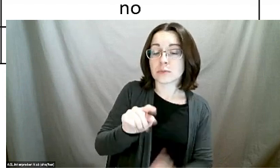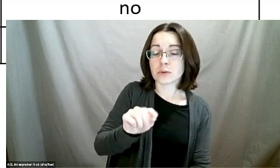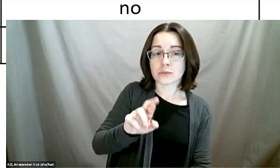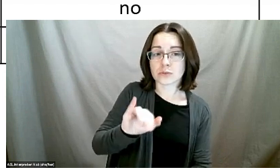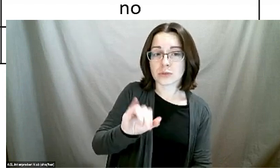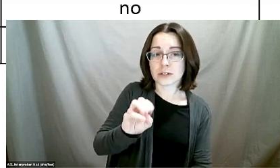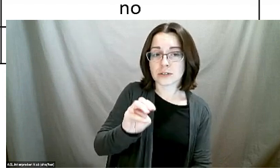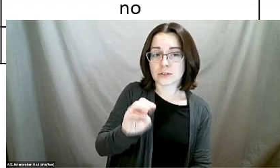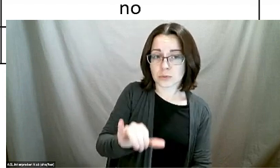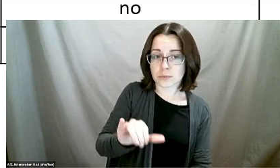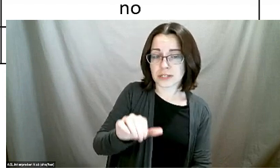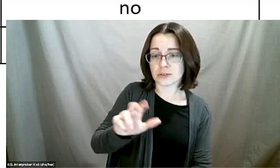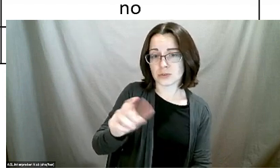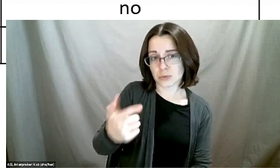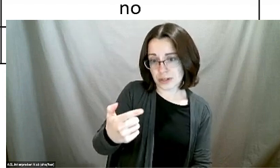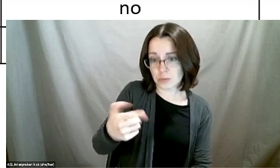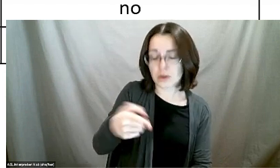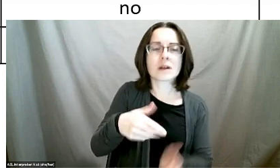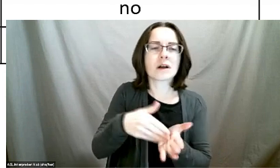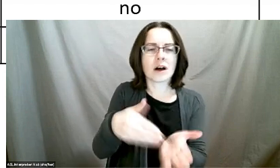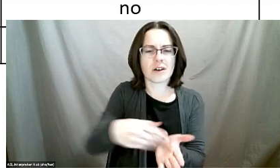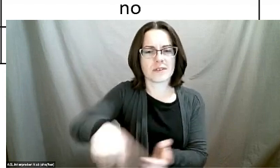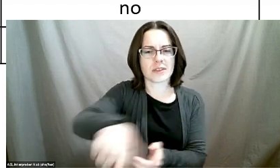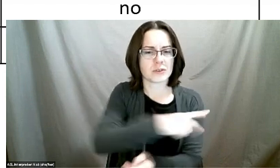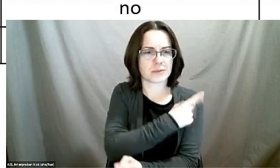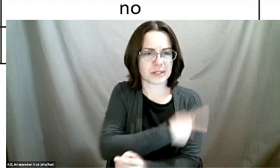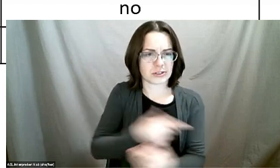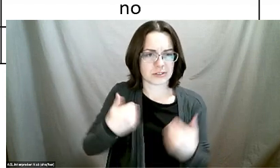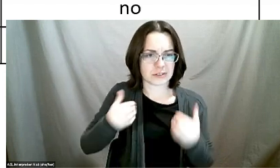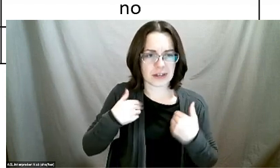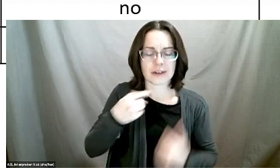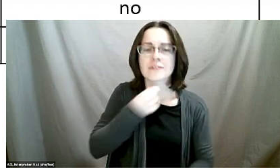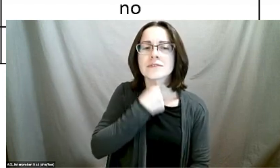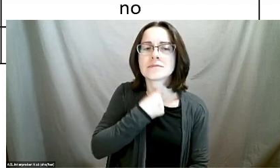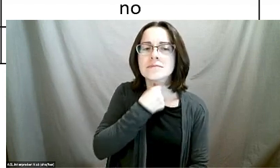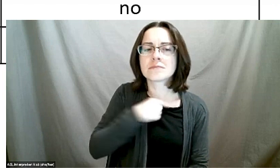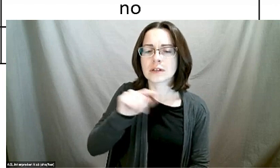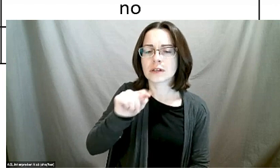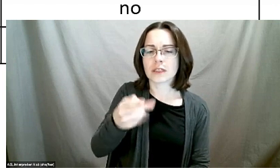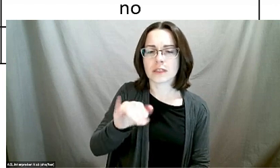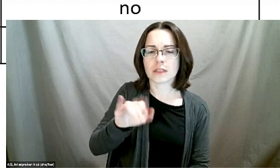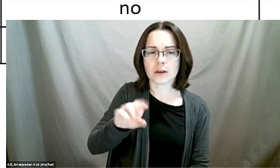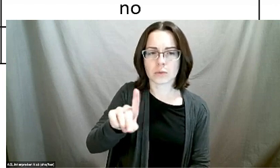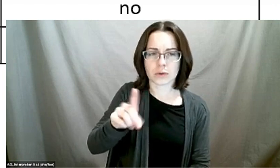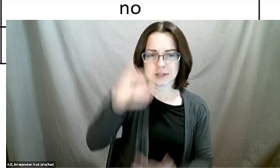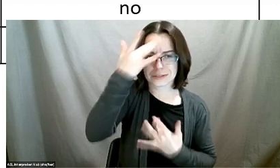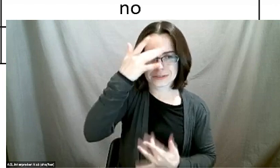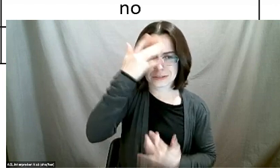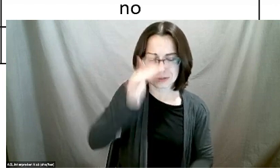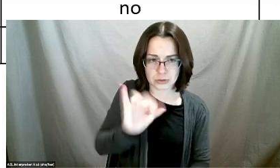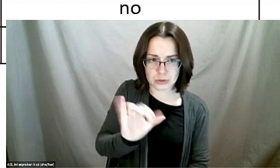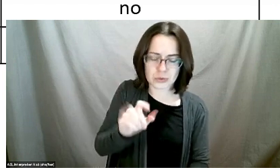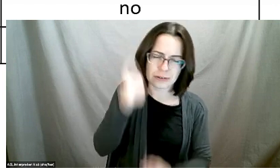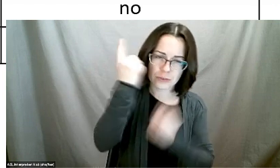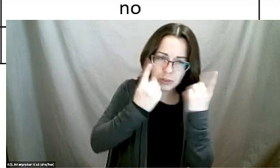That's something for us to think about. Patients with seizure disorders. If they're on anti-epileptic medications,